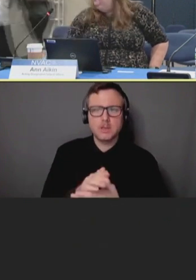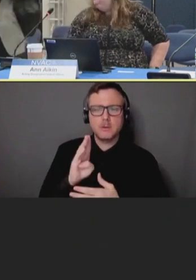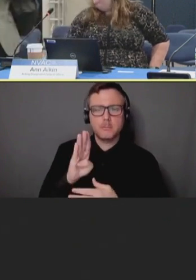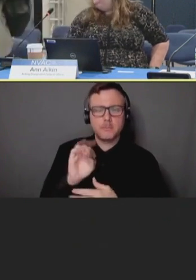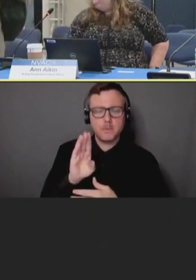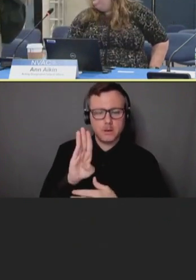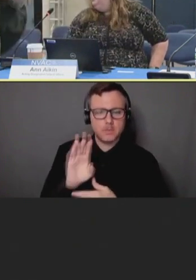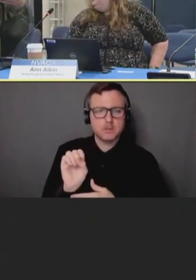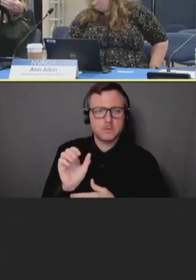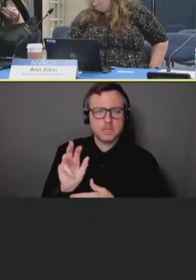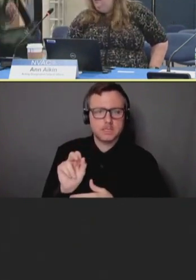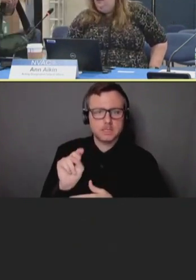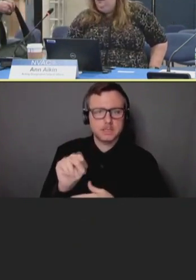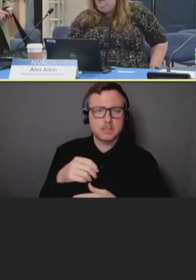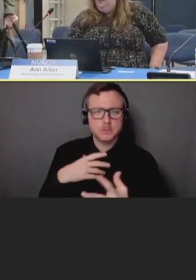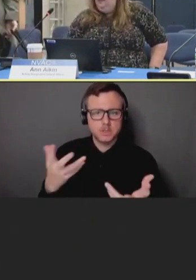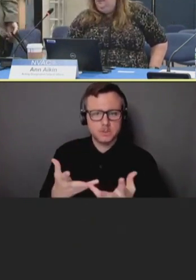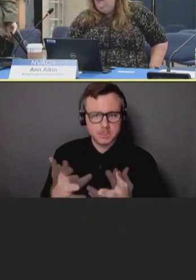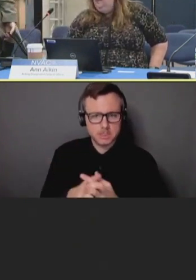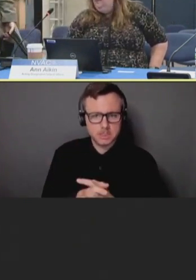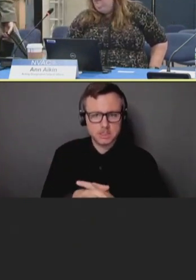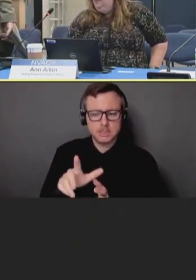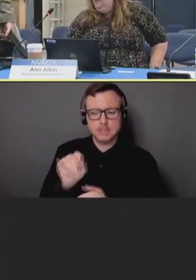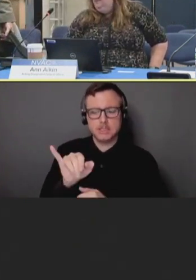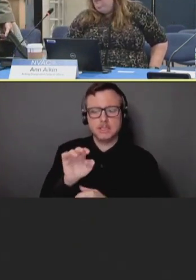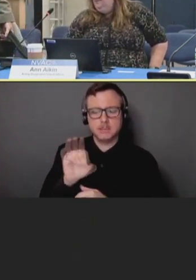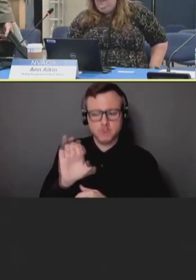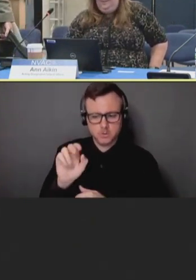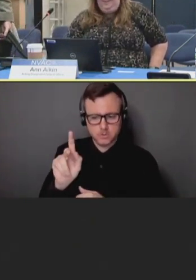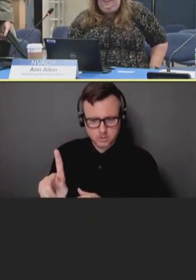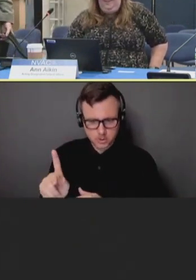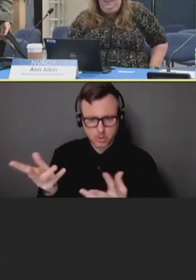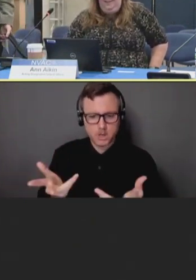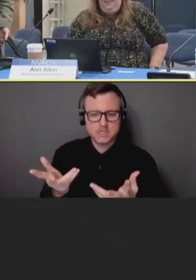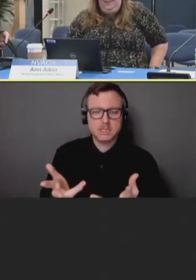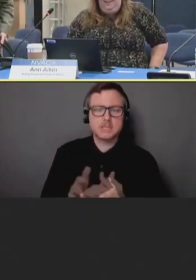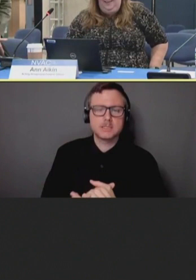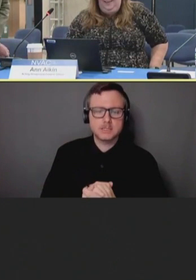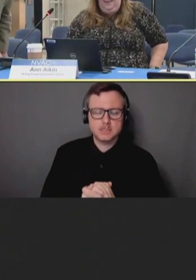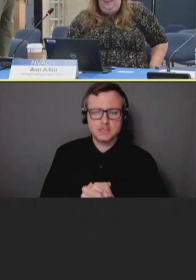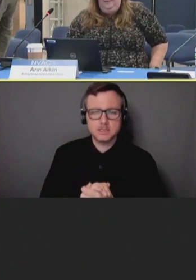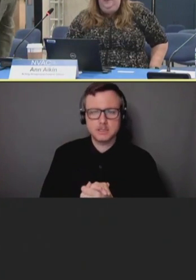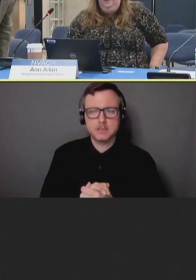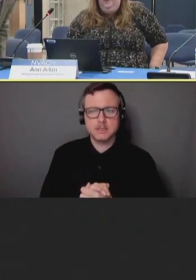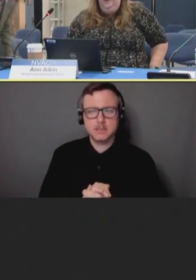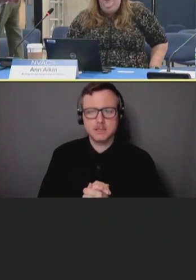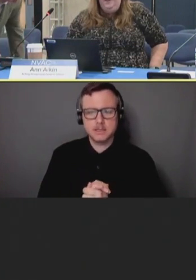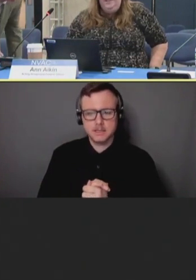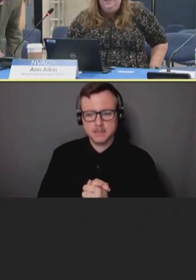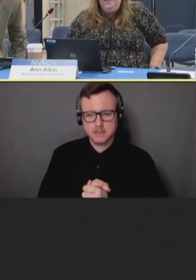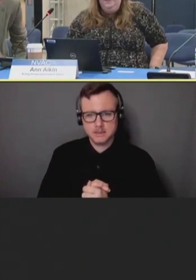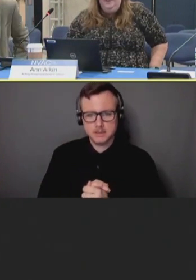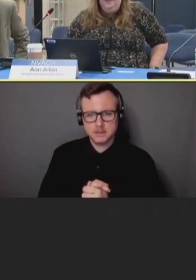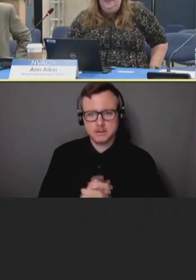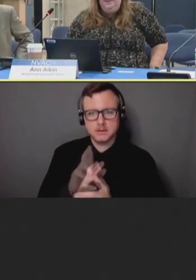Ann Aikin: Kedith Flahming [phonetic sp]. Kedith Flahming: Good morning.